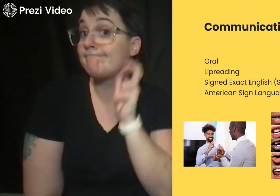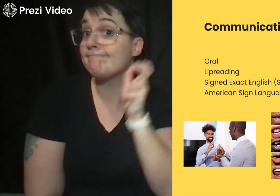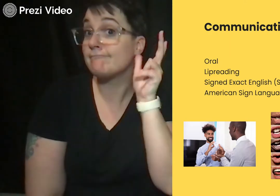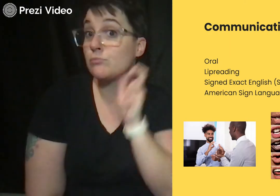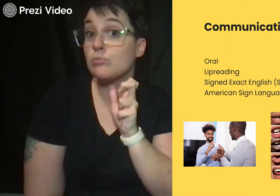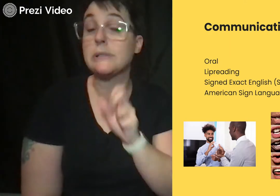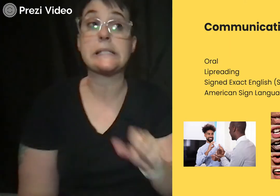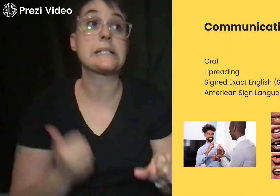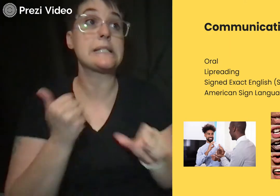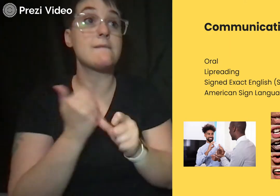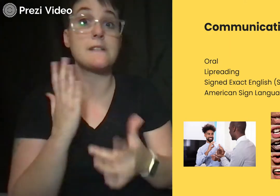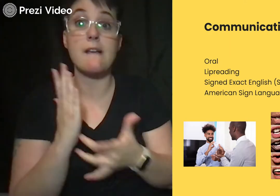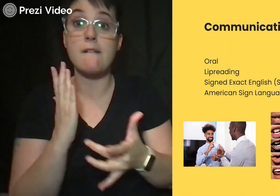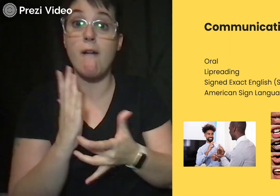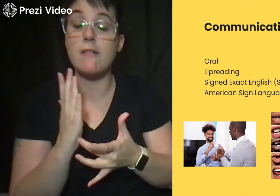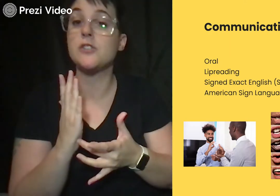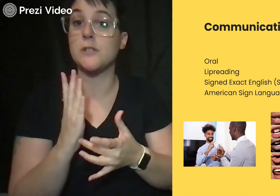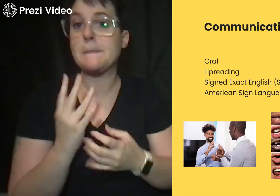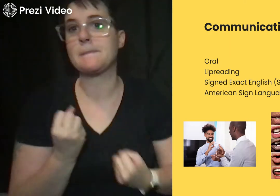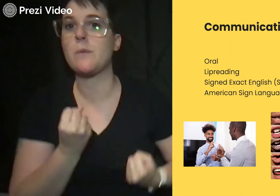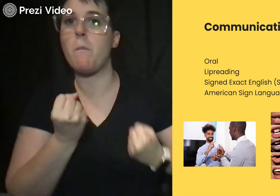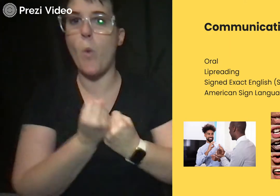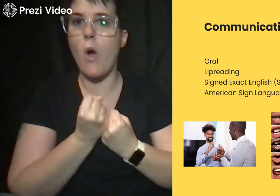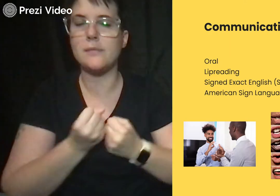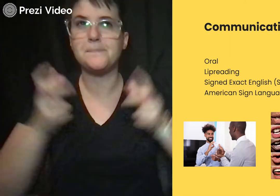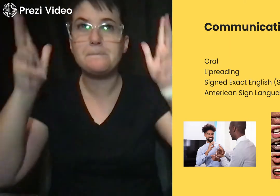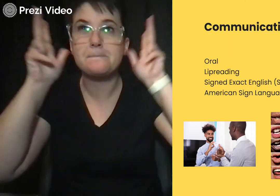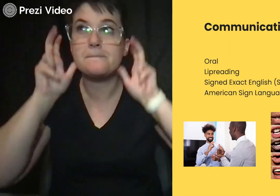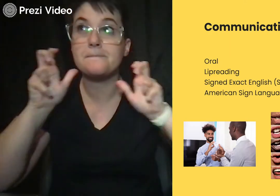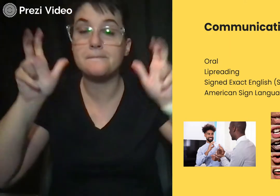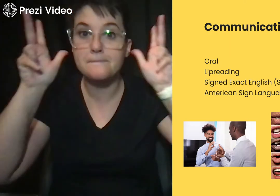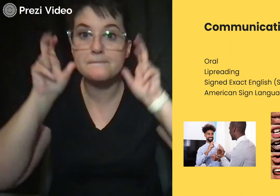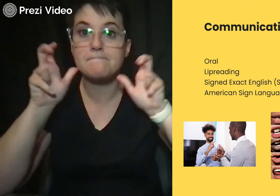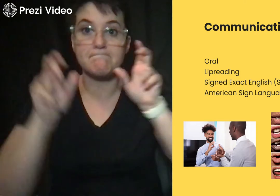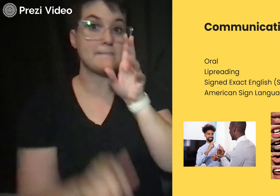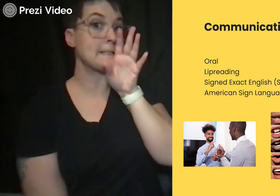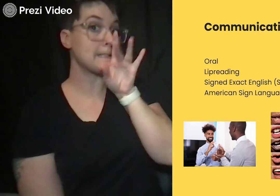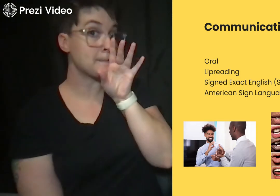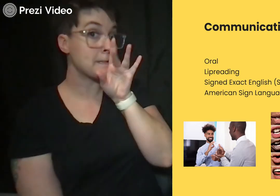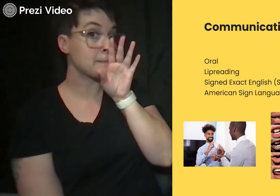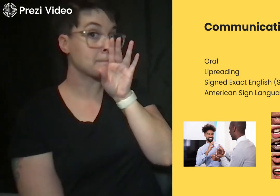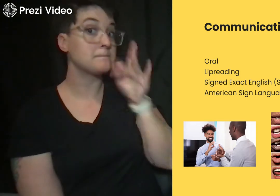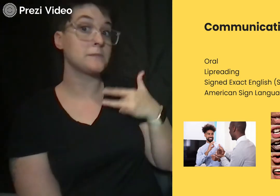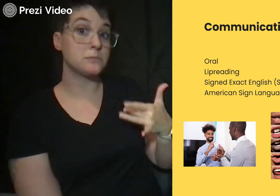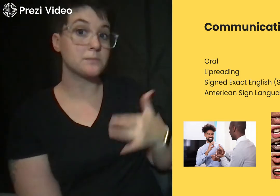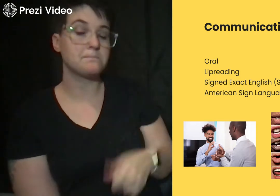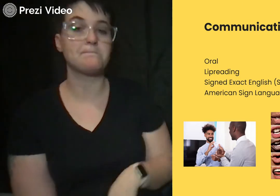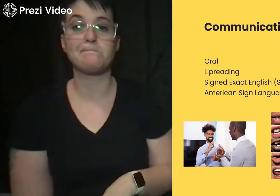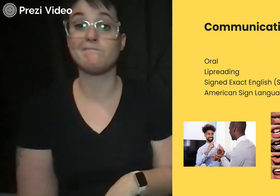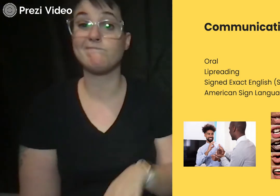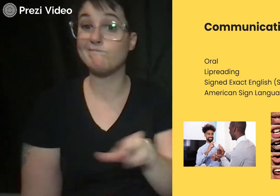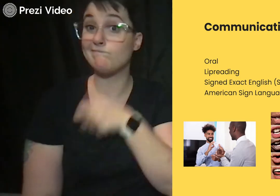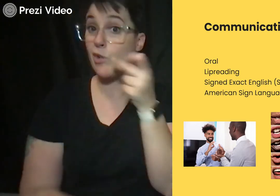That means they use their residual hearing and A.T. to hear and speak.